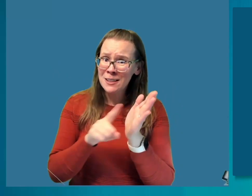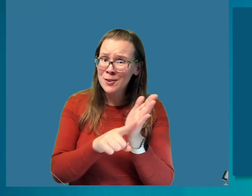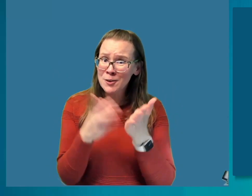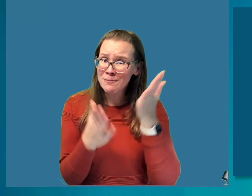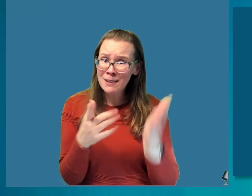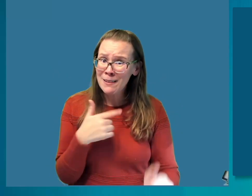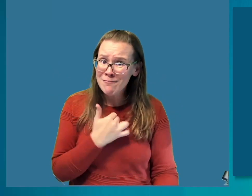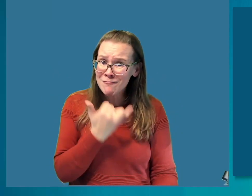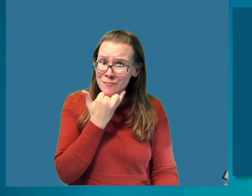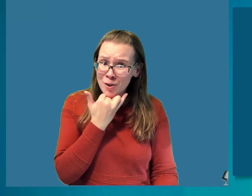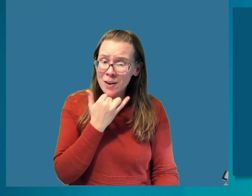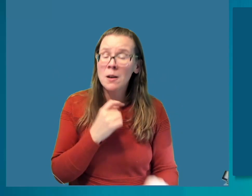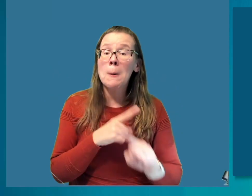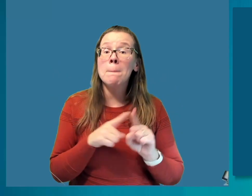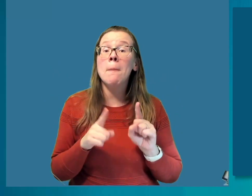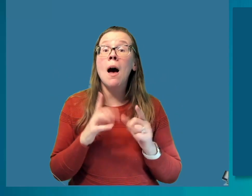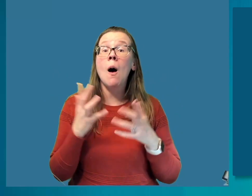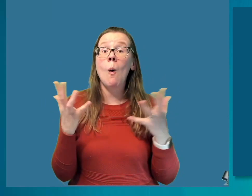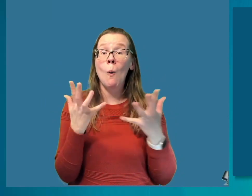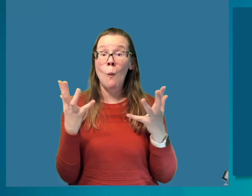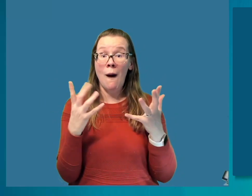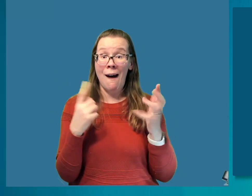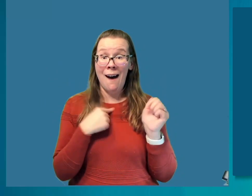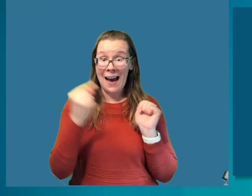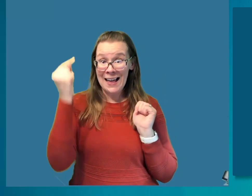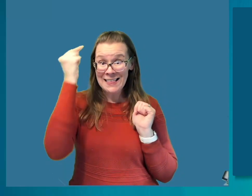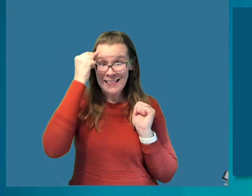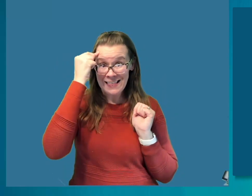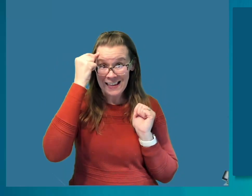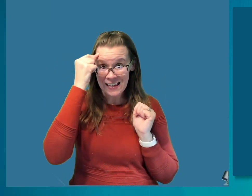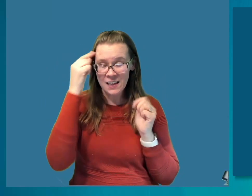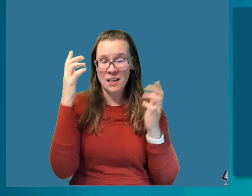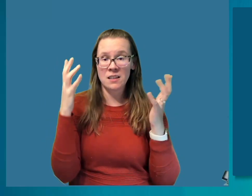because the Post Office is not really expecting fabric postcards to be mailed,